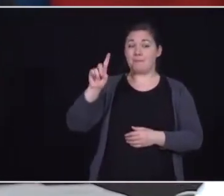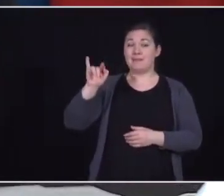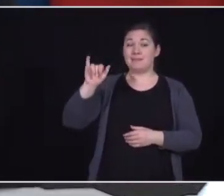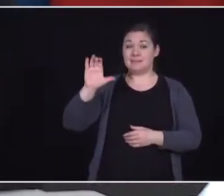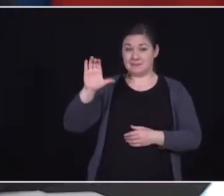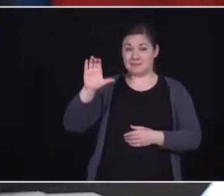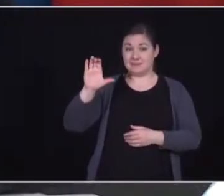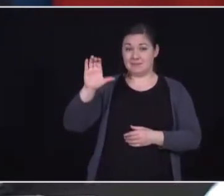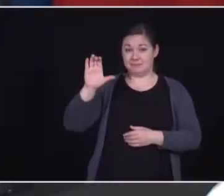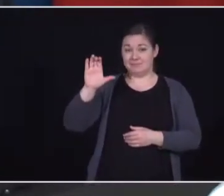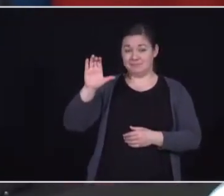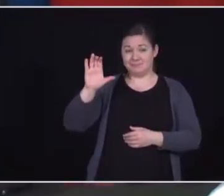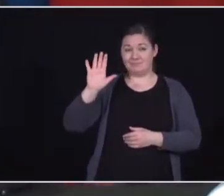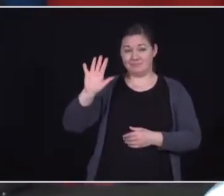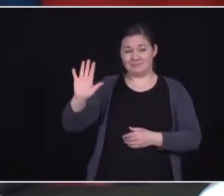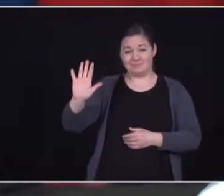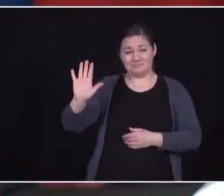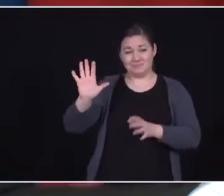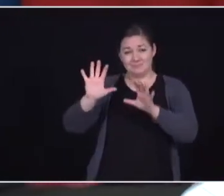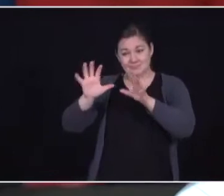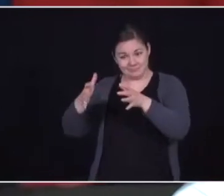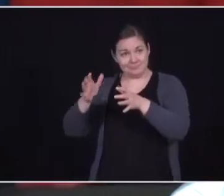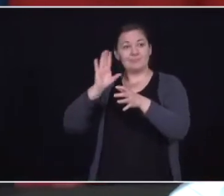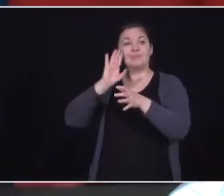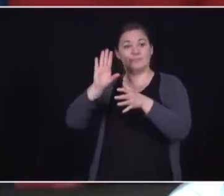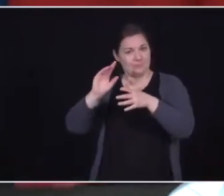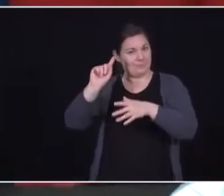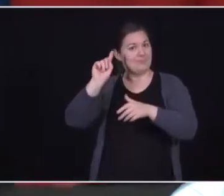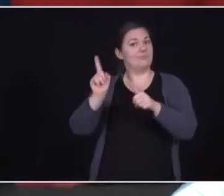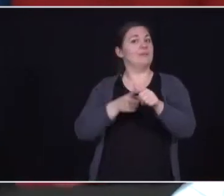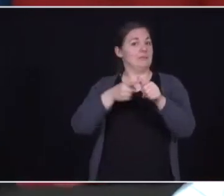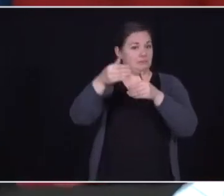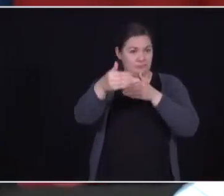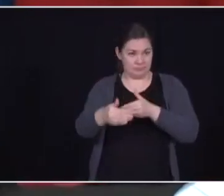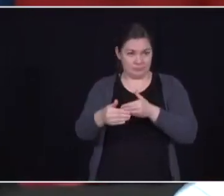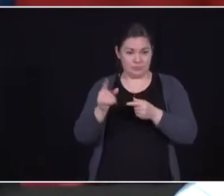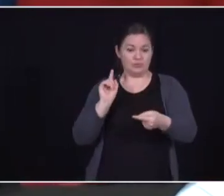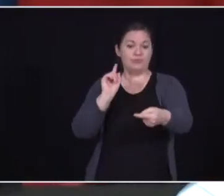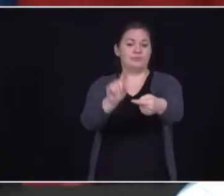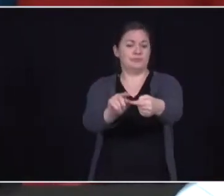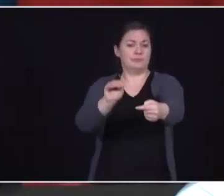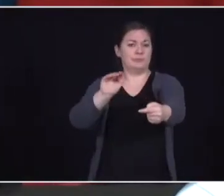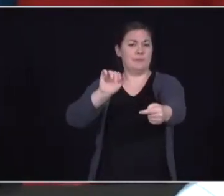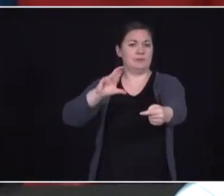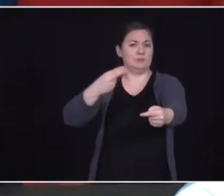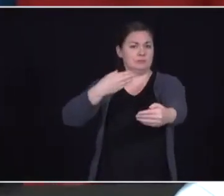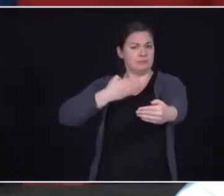the vaccine. Why aren't paramedics one of the first groups in line for the vaccines as other essential